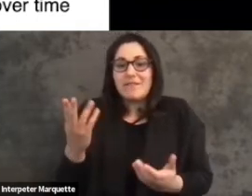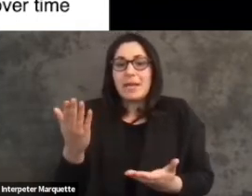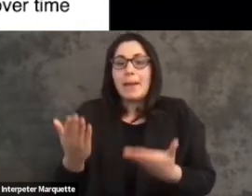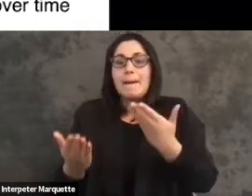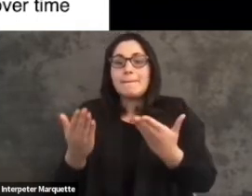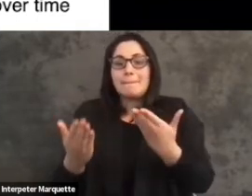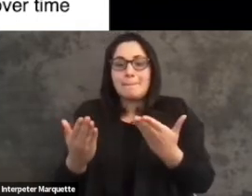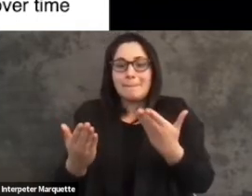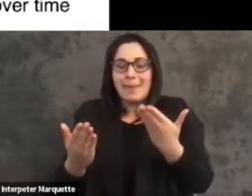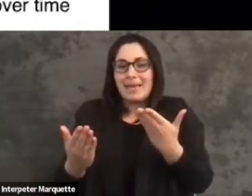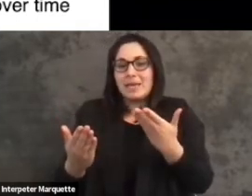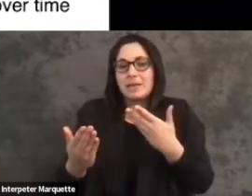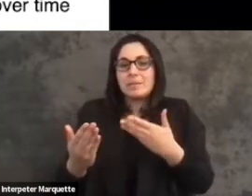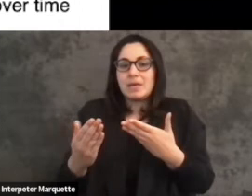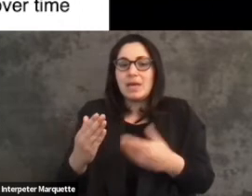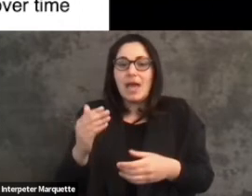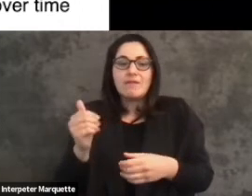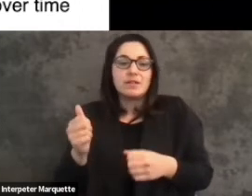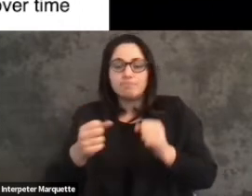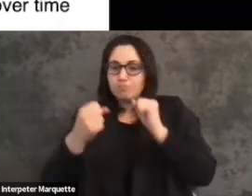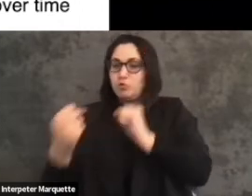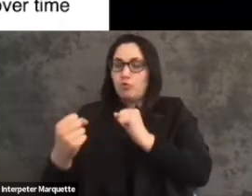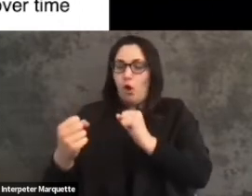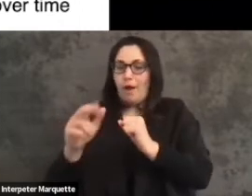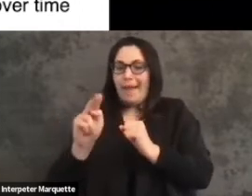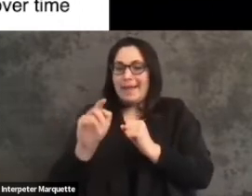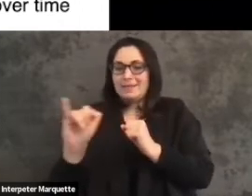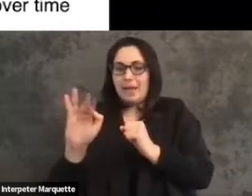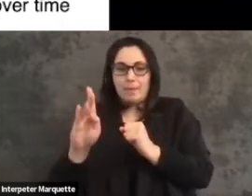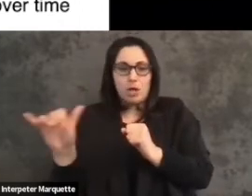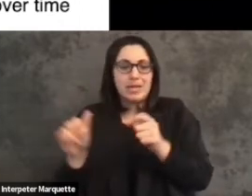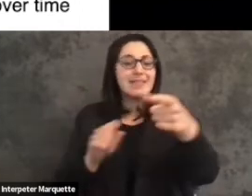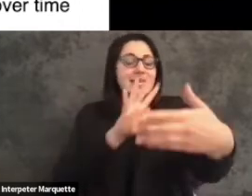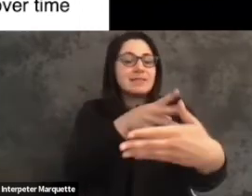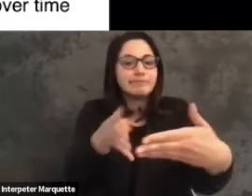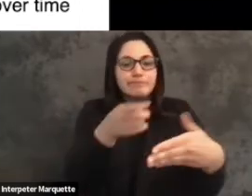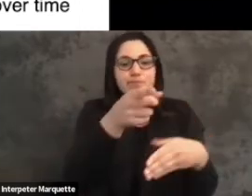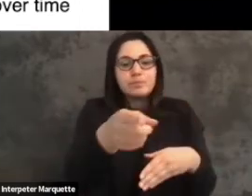antibody response after COVID vaccination compared to people who don't have HIV. So